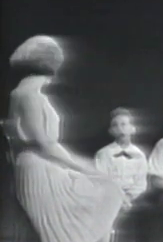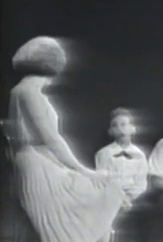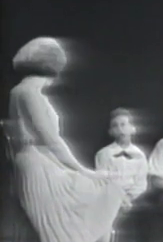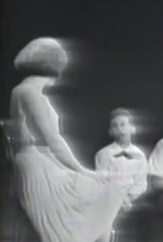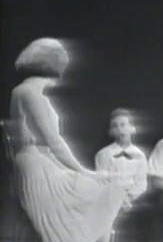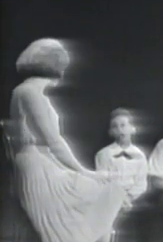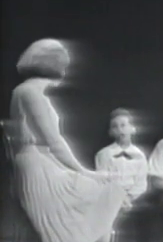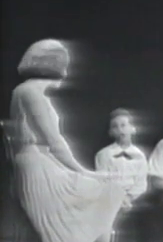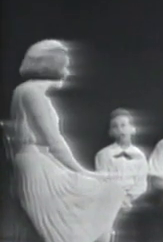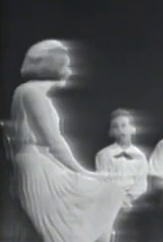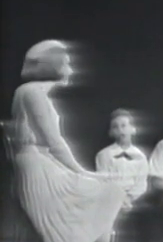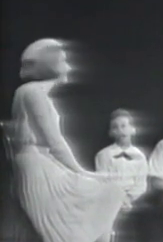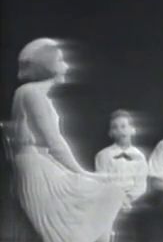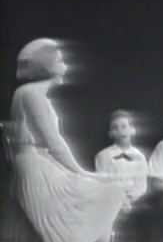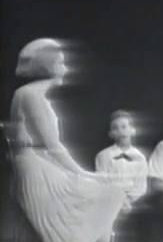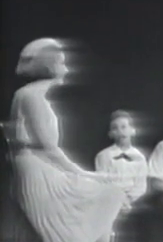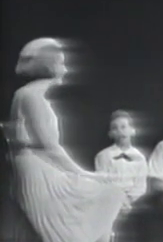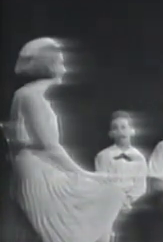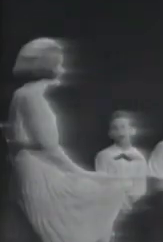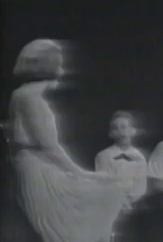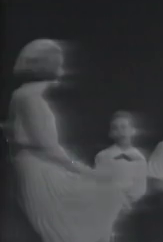(AUDIENCE APPLAUDING)